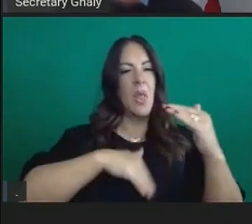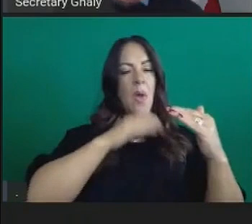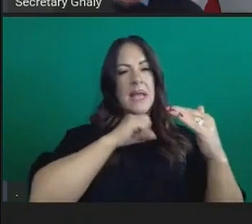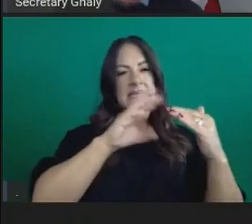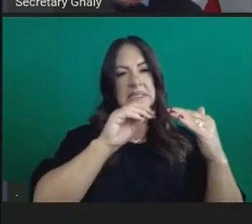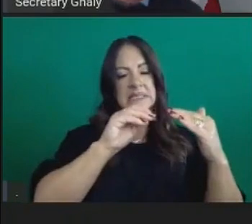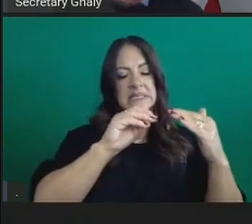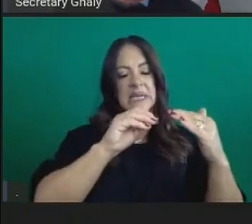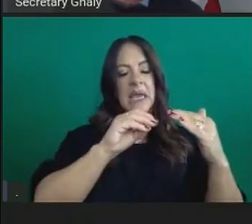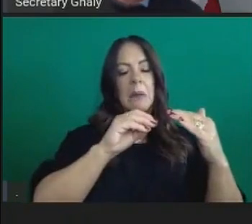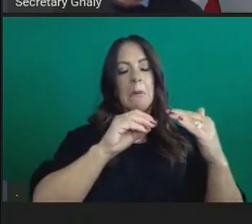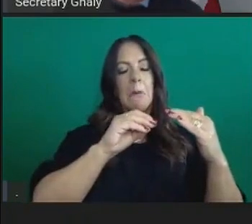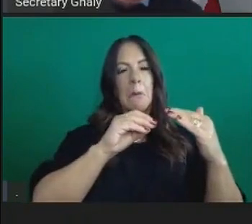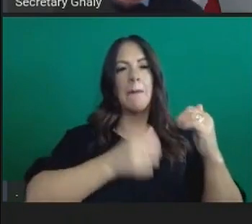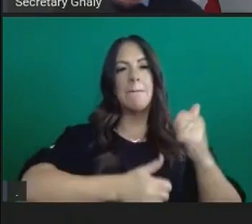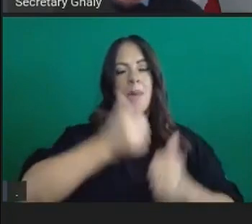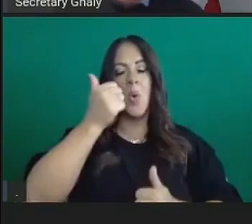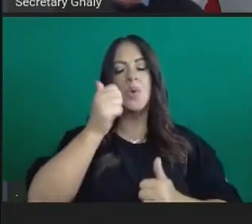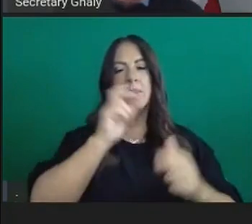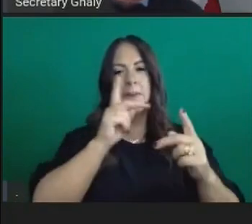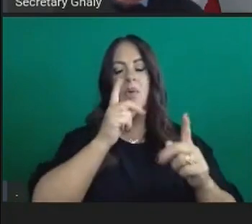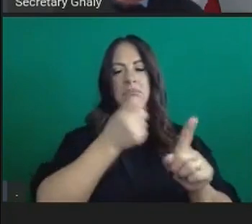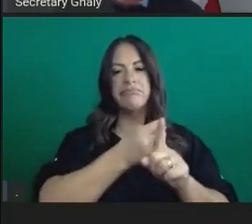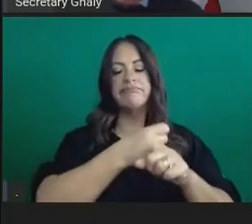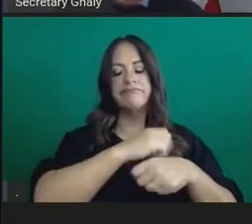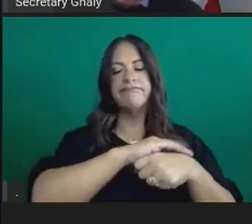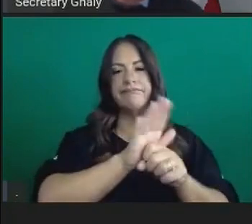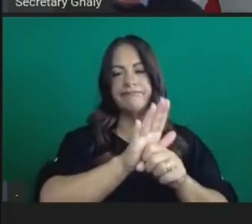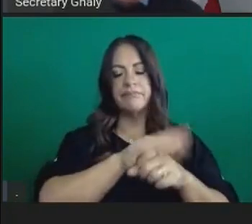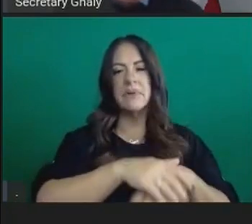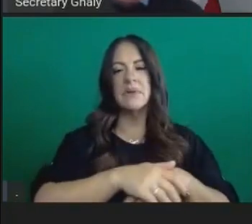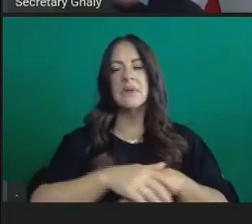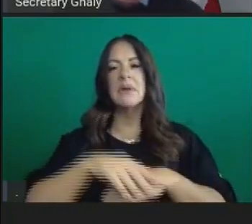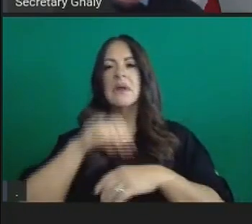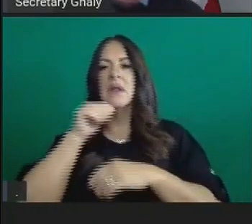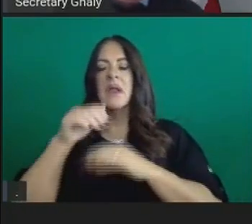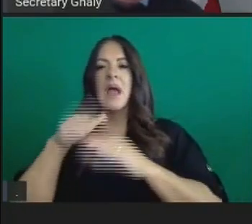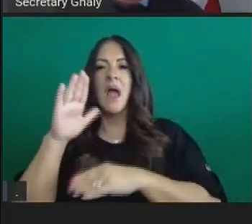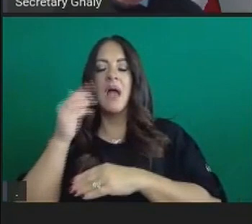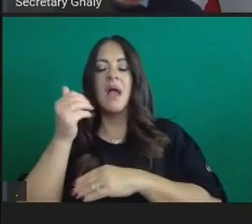CORONAVIRUS HAS RISEN OVER THE PAST COUPLE WEEKS. IT HAD BEEN BELOW16, NOW IT'S ABOVE THE AGE OF 60.